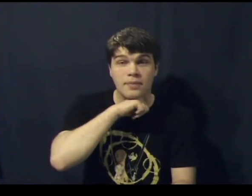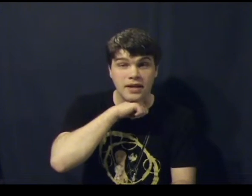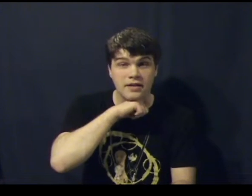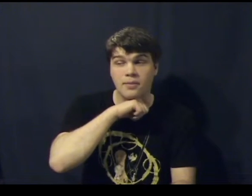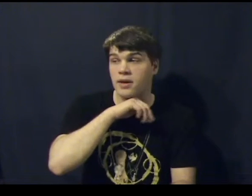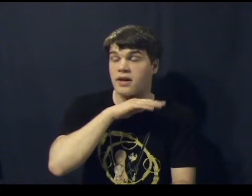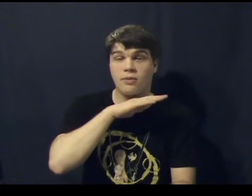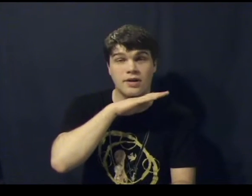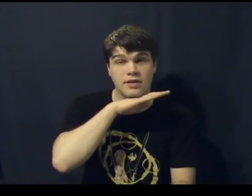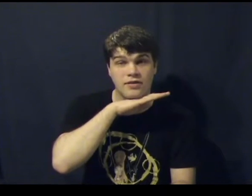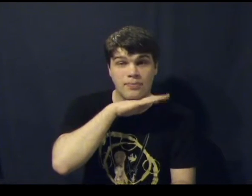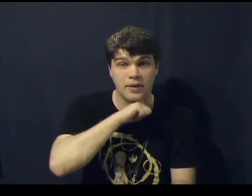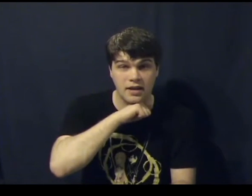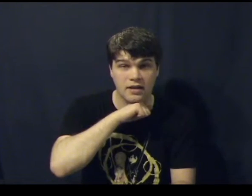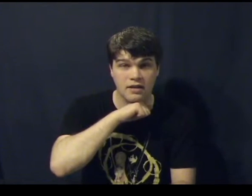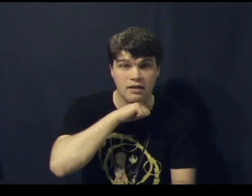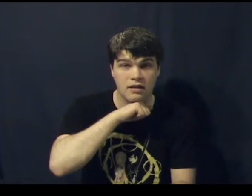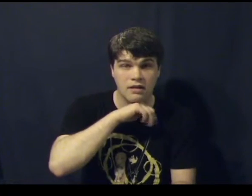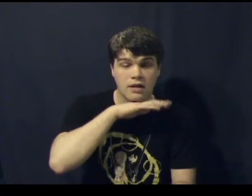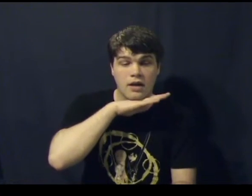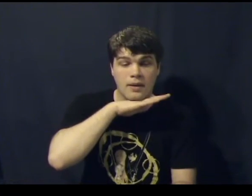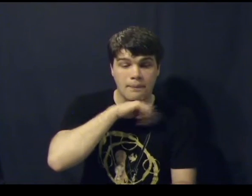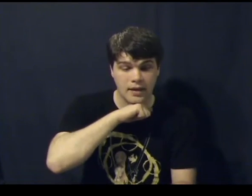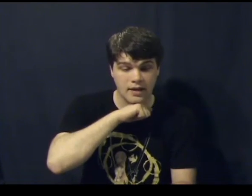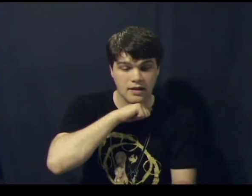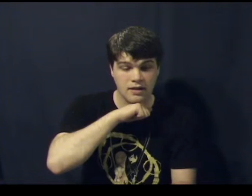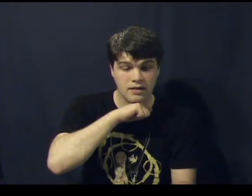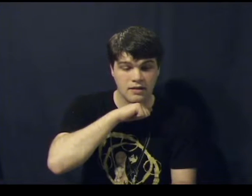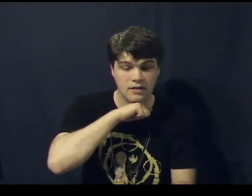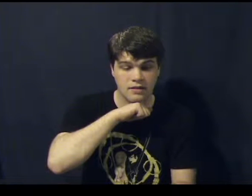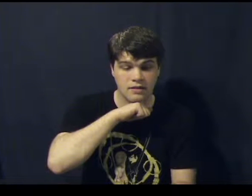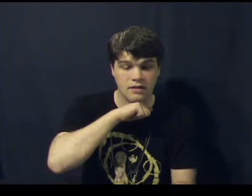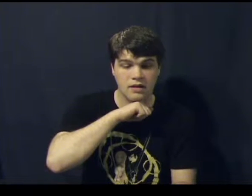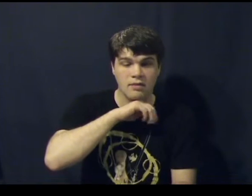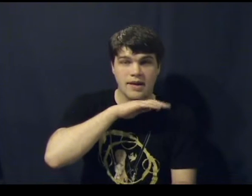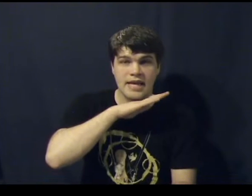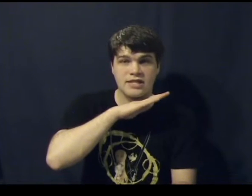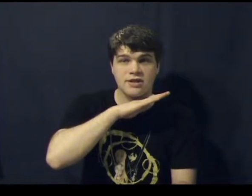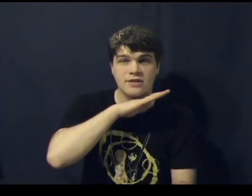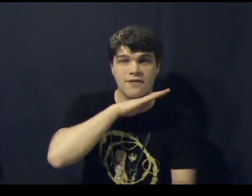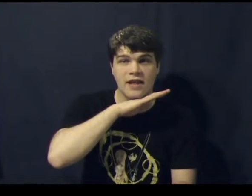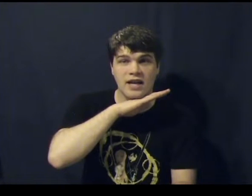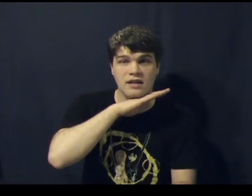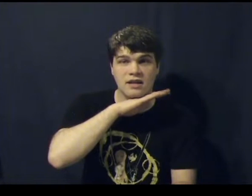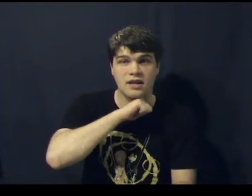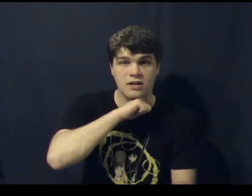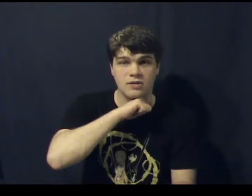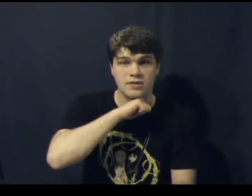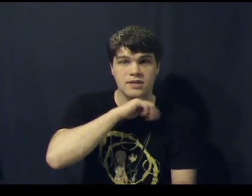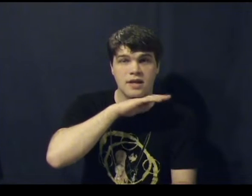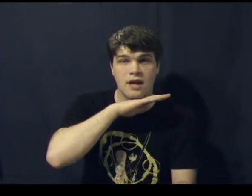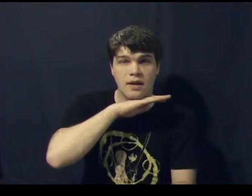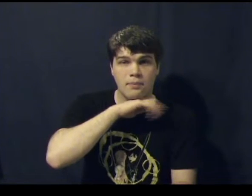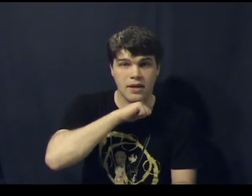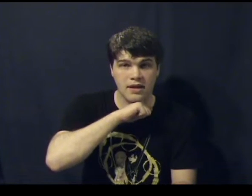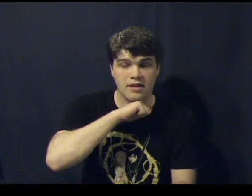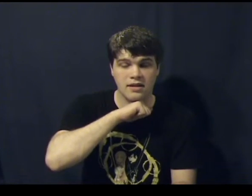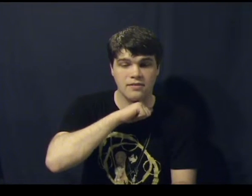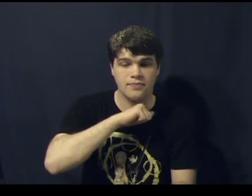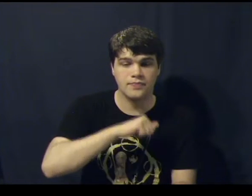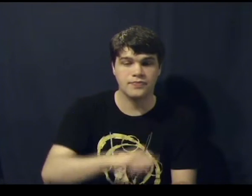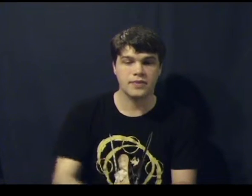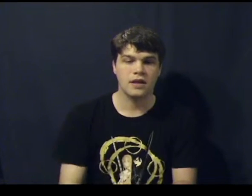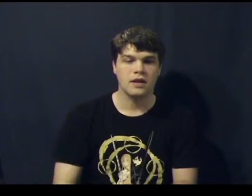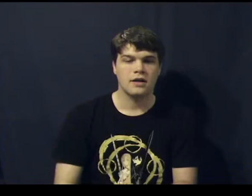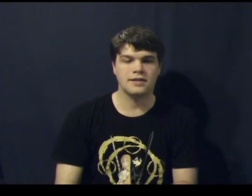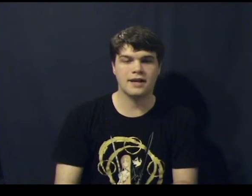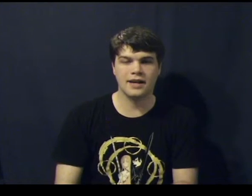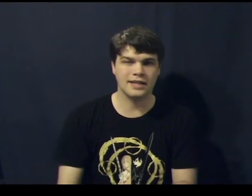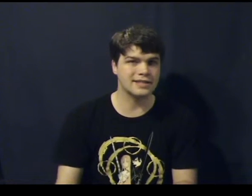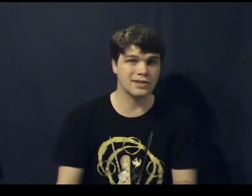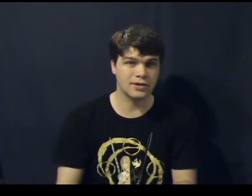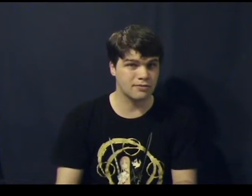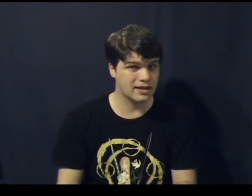depending on where you live, pig. Pig. My hand starts flat and it closes. Pig. A sign I like to learn when I'm also